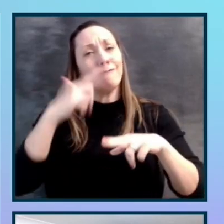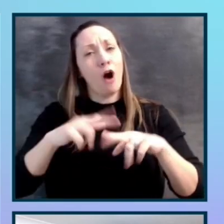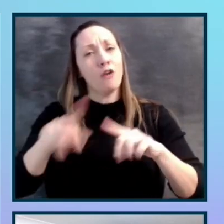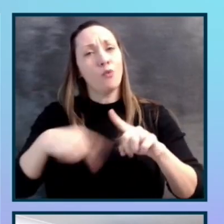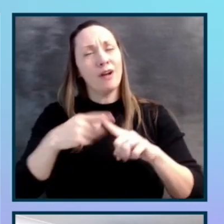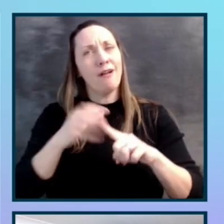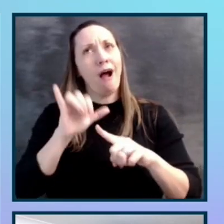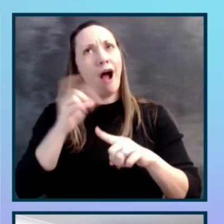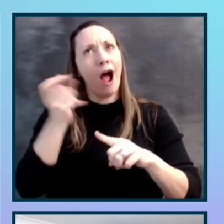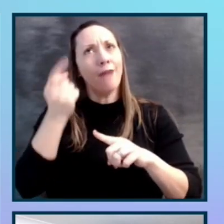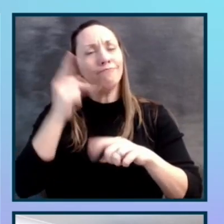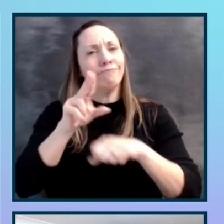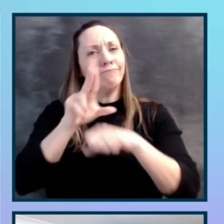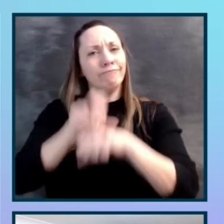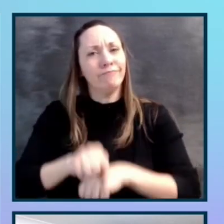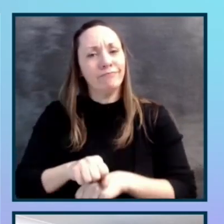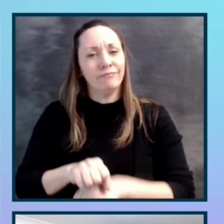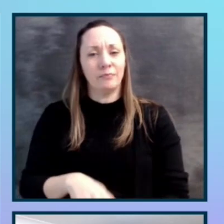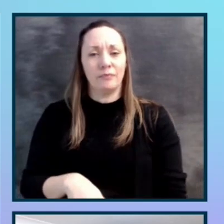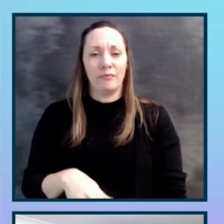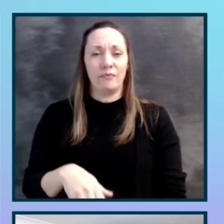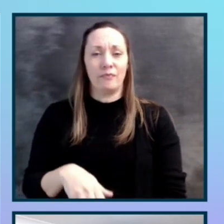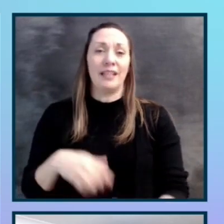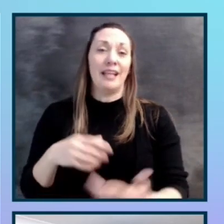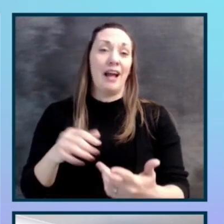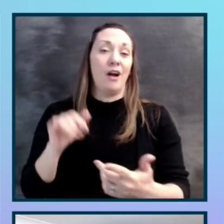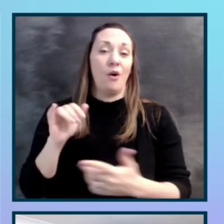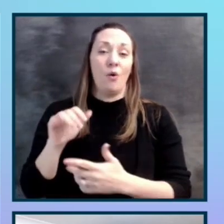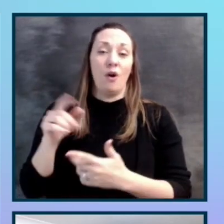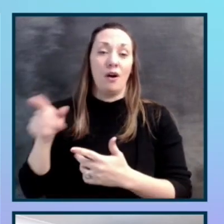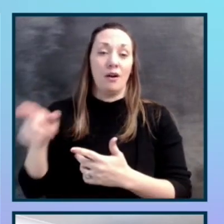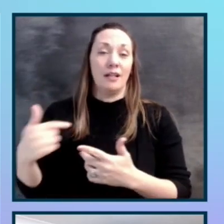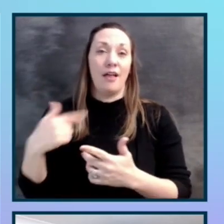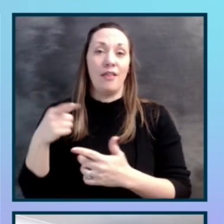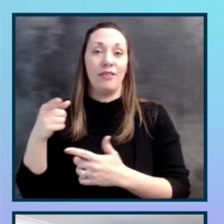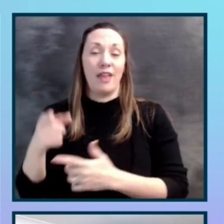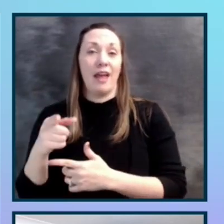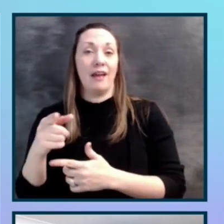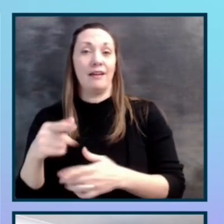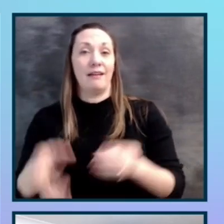Now, Rare in their infinite wisdom, added an update while I was actually writing and rehearsing